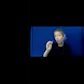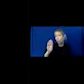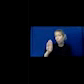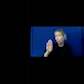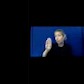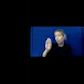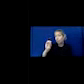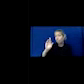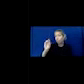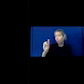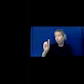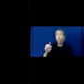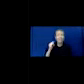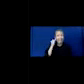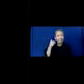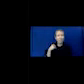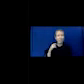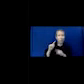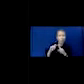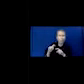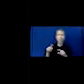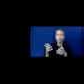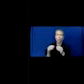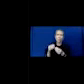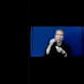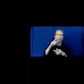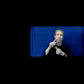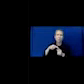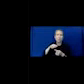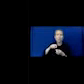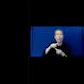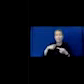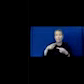you would like more information about a specific topic or have individuals that you are working